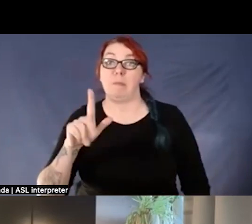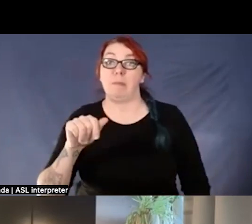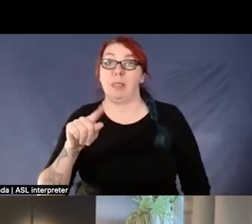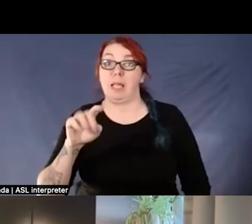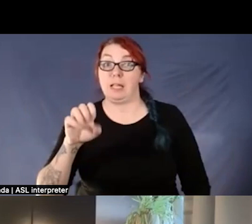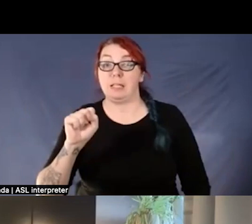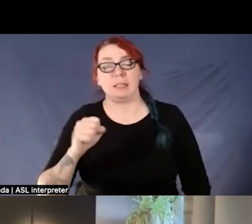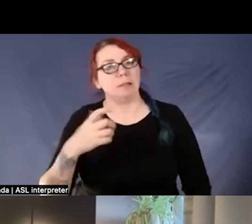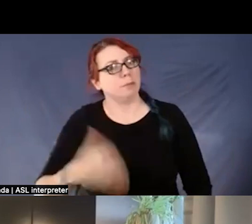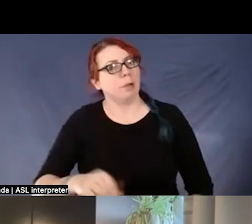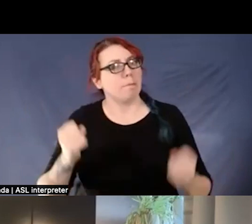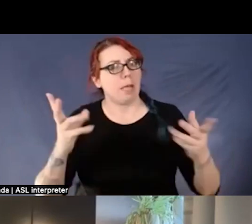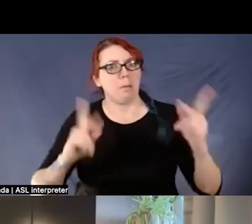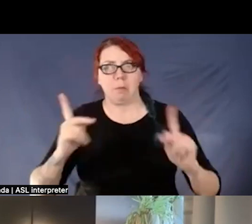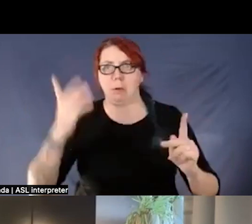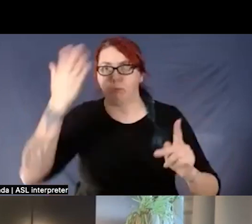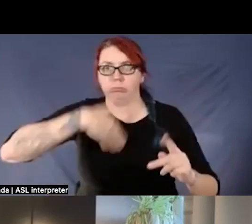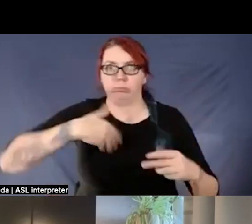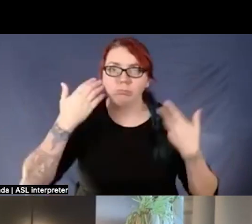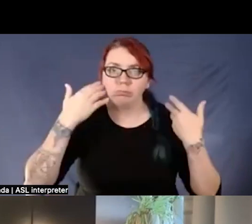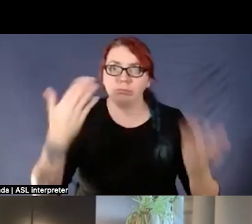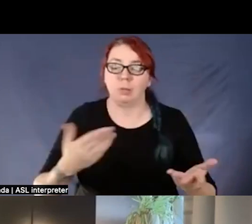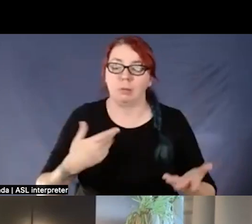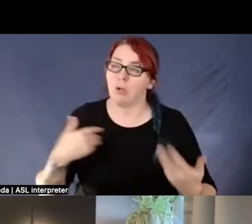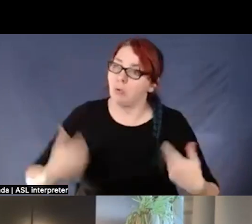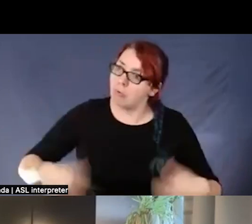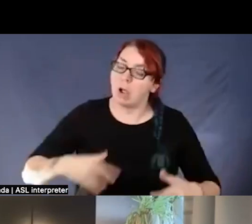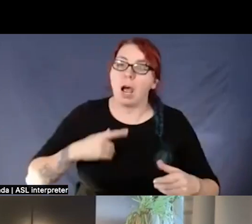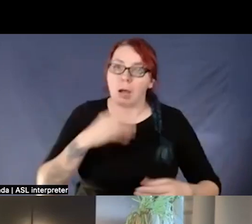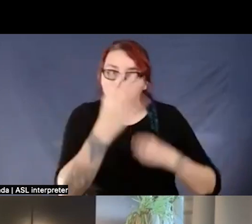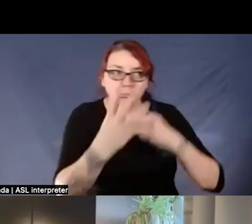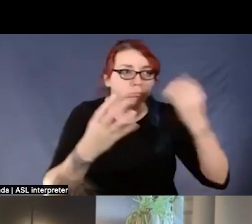this to people. And if you're saving drafts with template replies to emails and then copying and